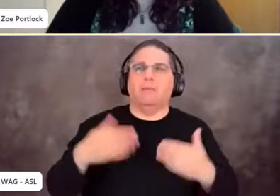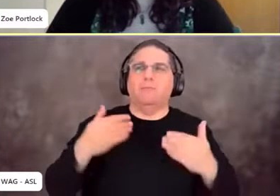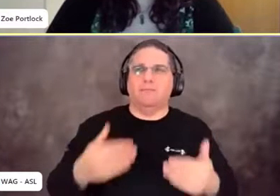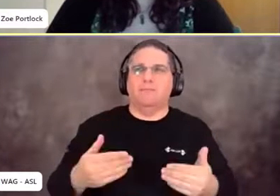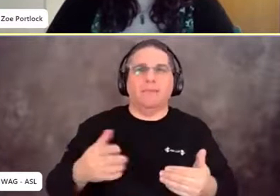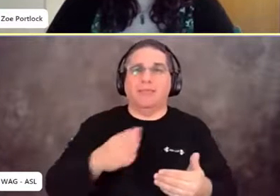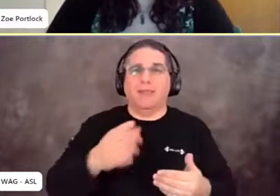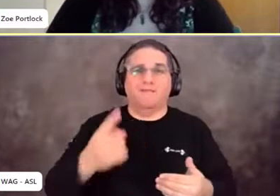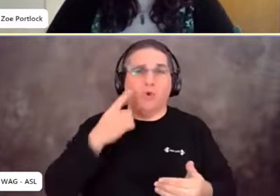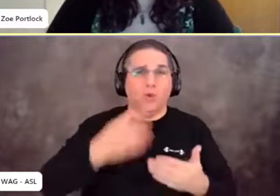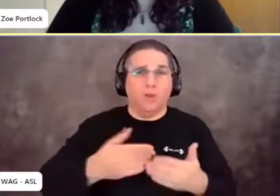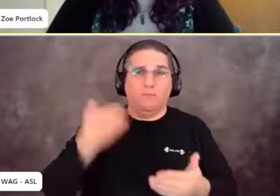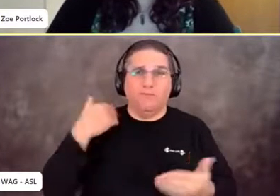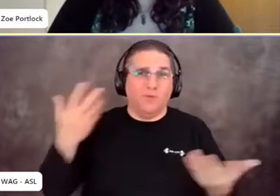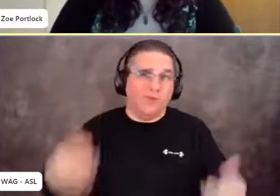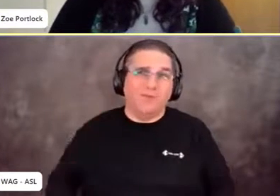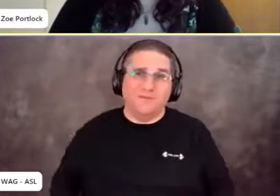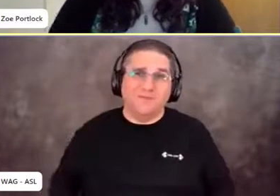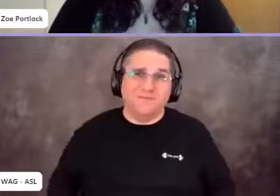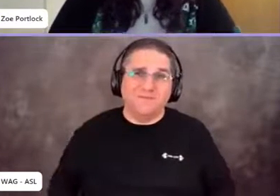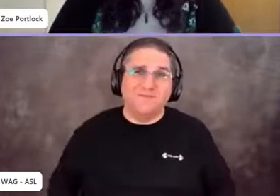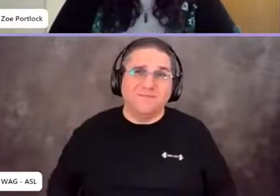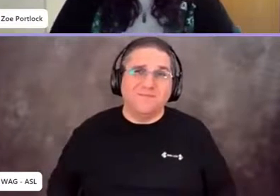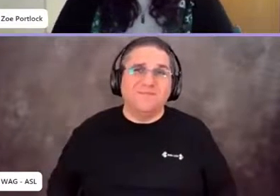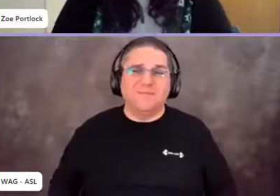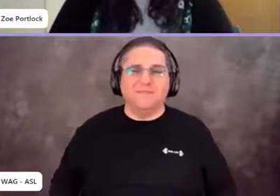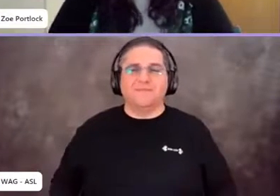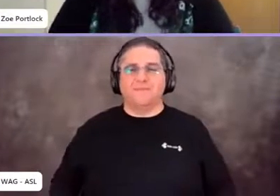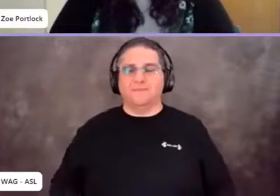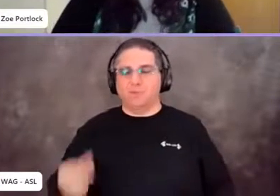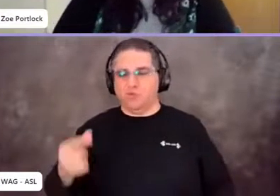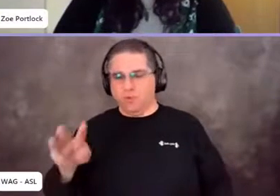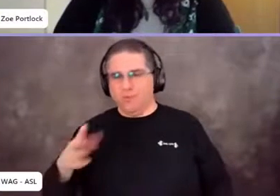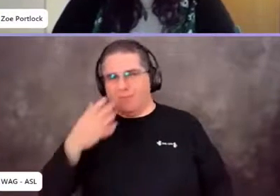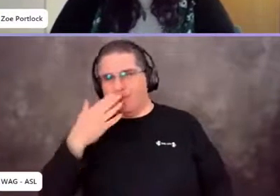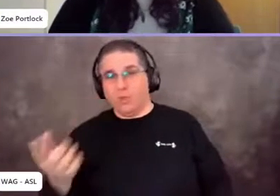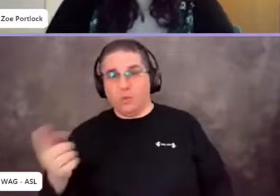information, but it was well received and acted people had that, upon when you just needed someone to bring it to